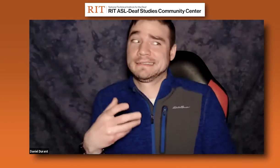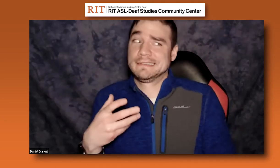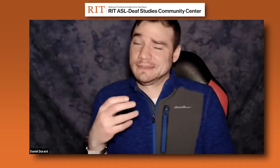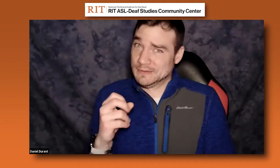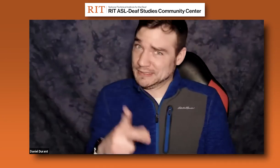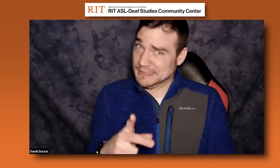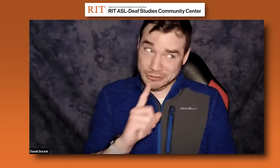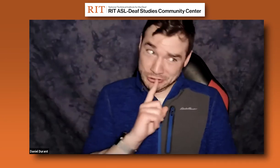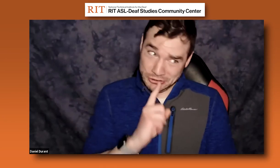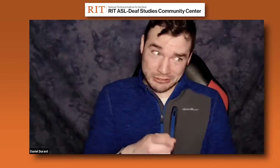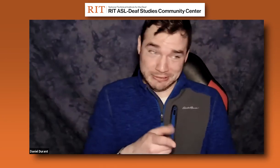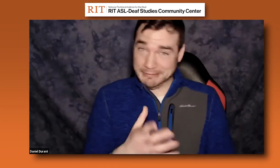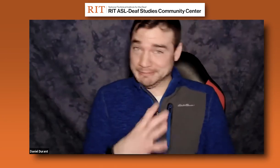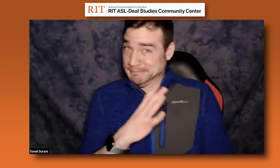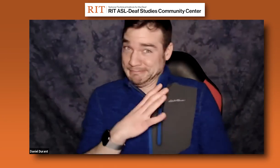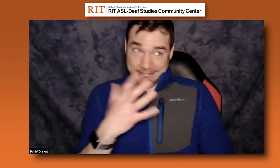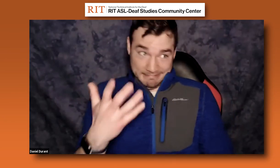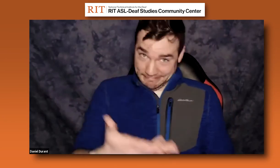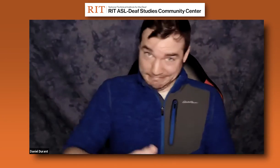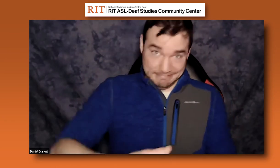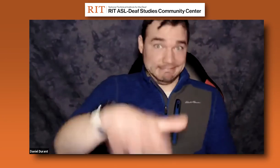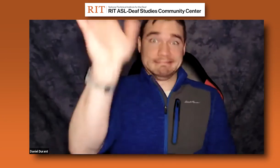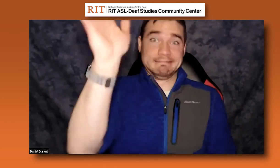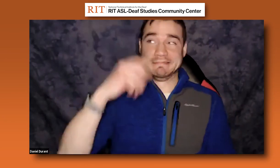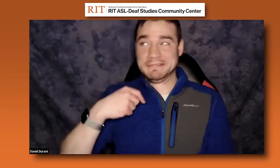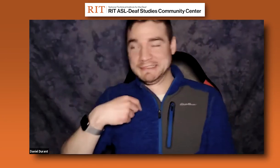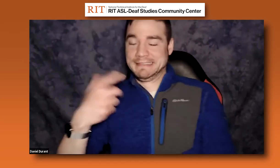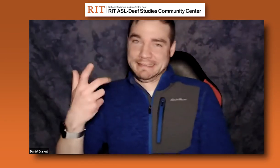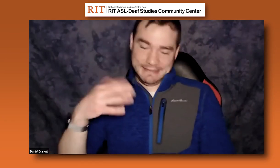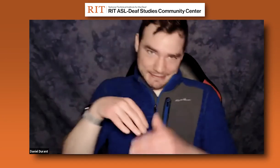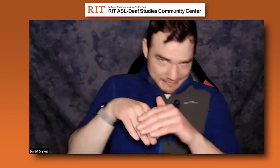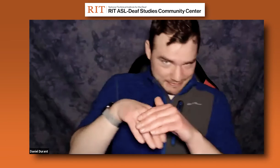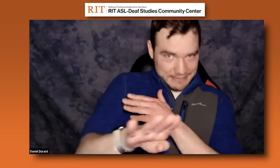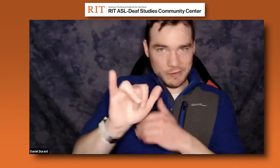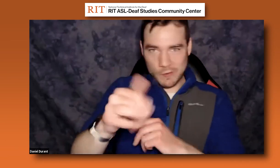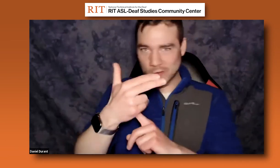and the manager said, "All right, then, off you go."